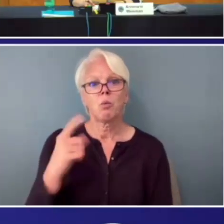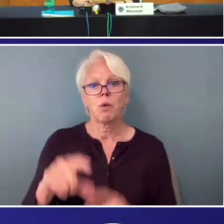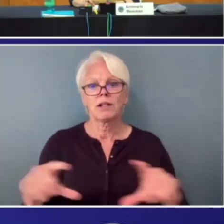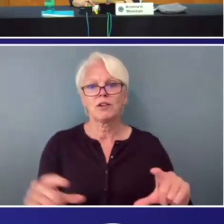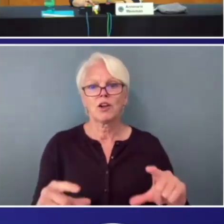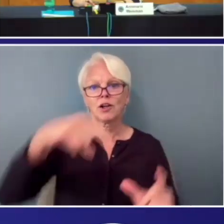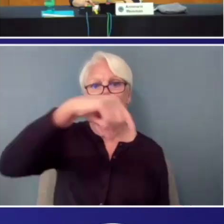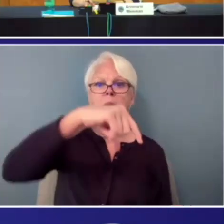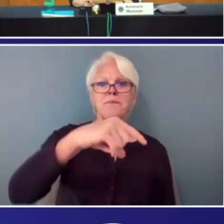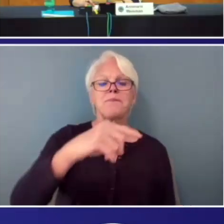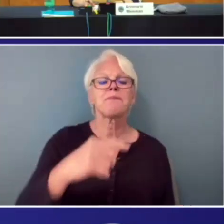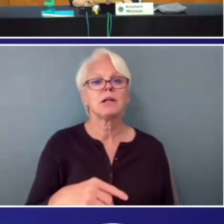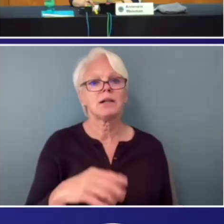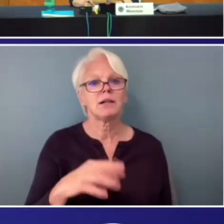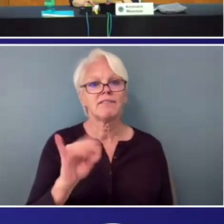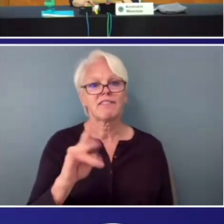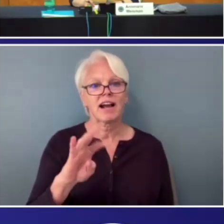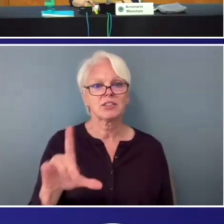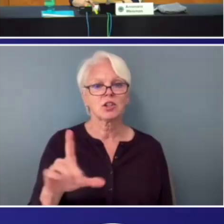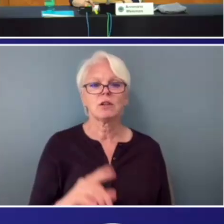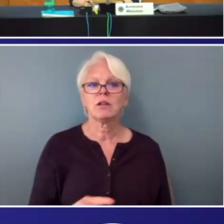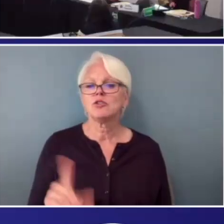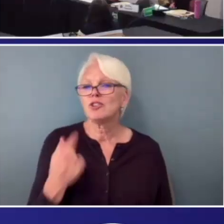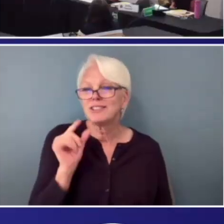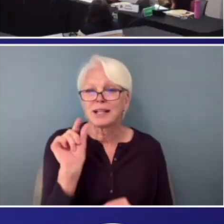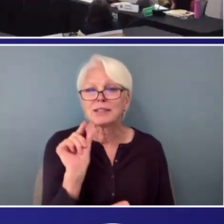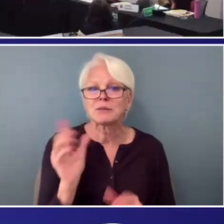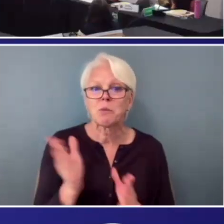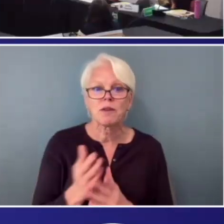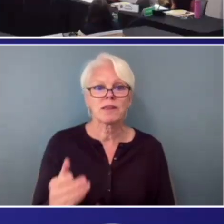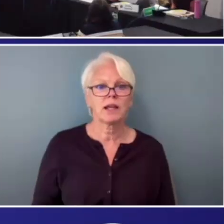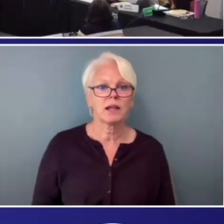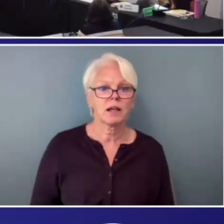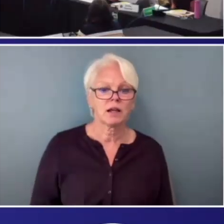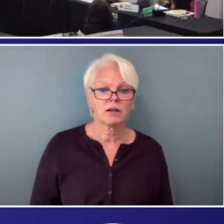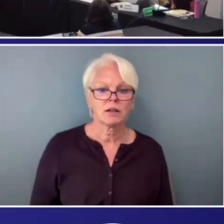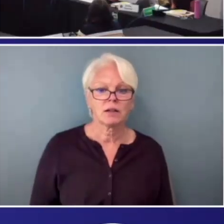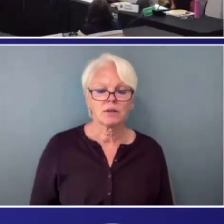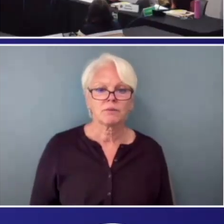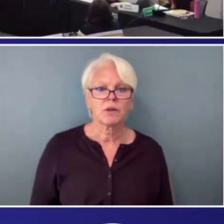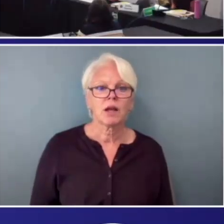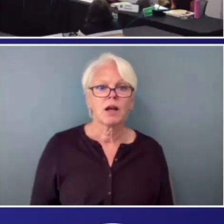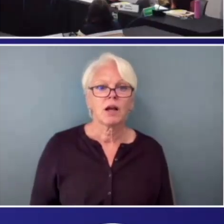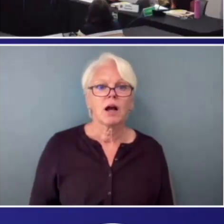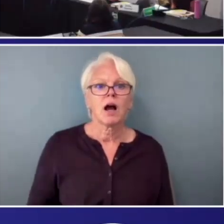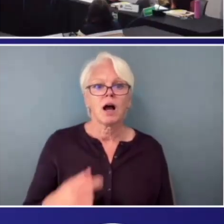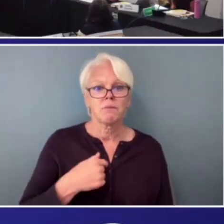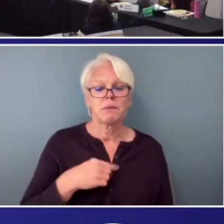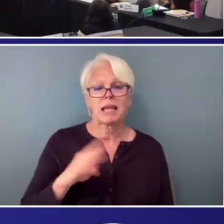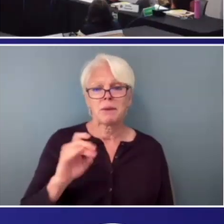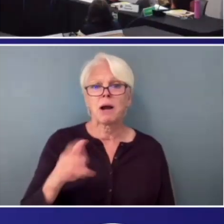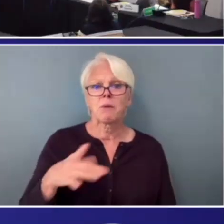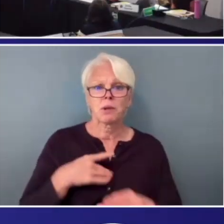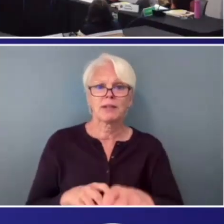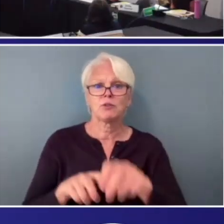Let's go to Faisal. Just a small thing. Bob Carey and I we would like to switch, if permissible, for 685.211.